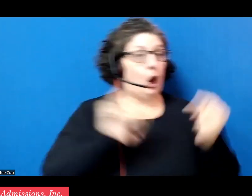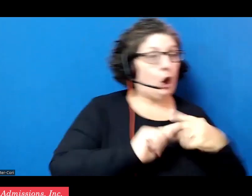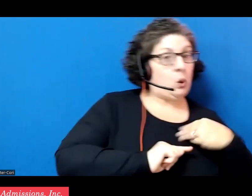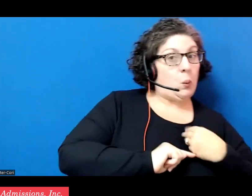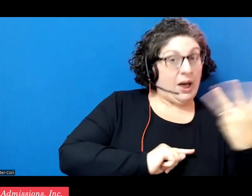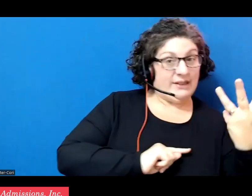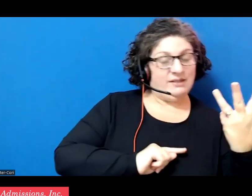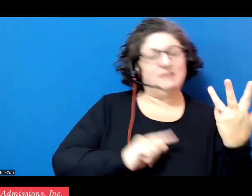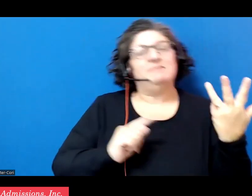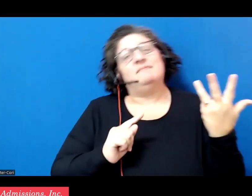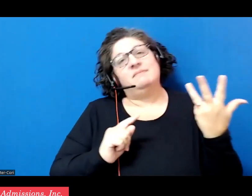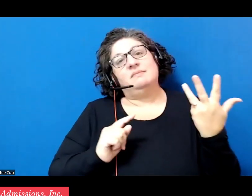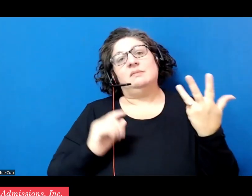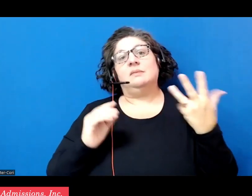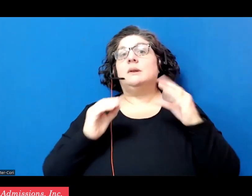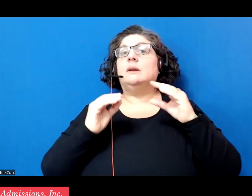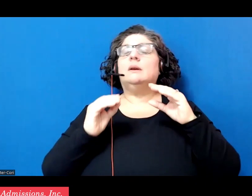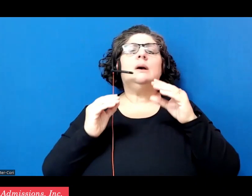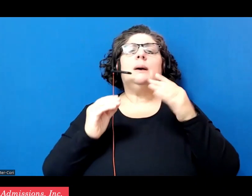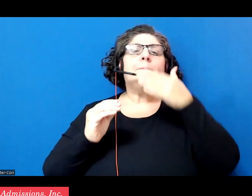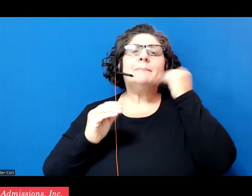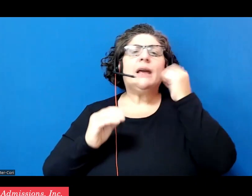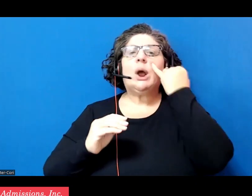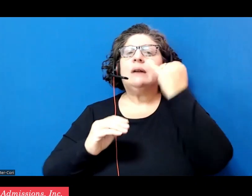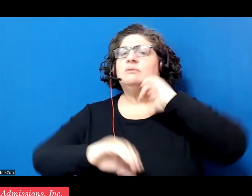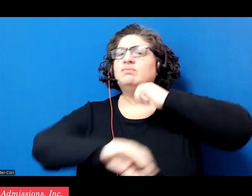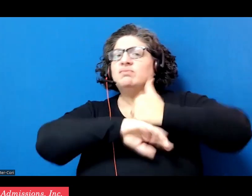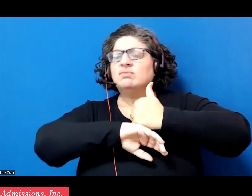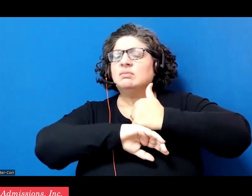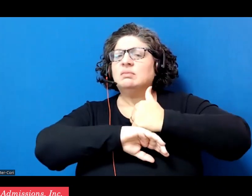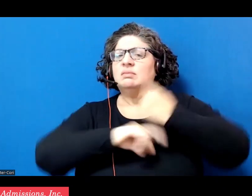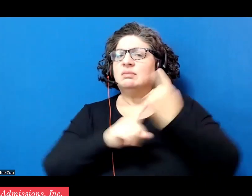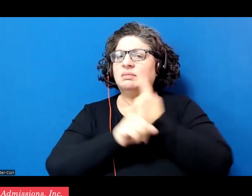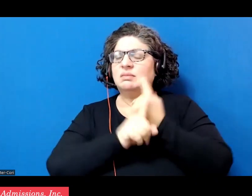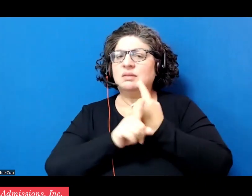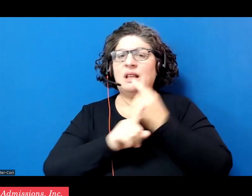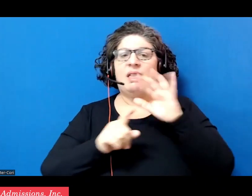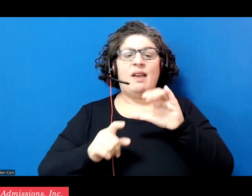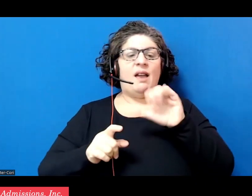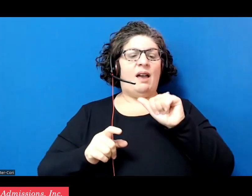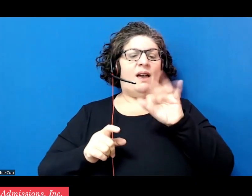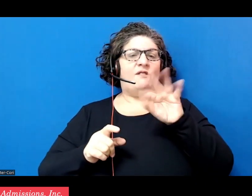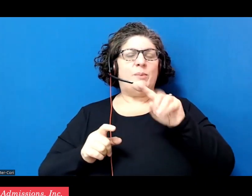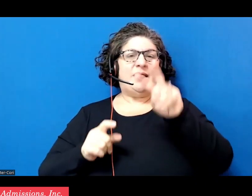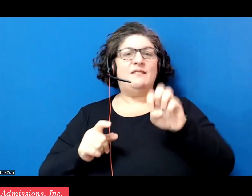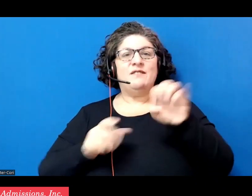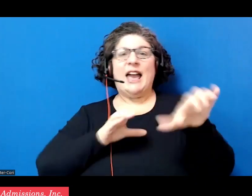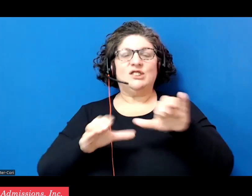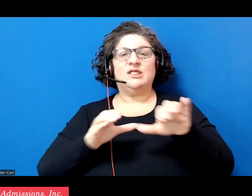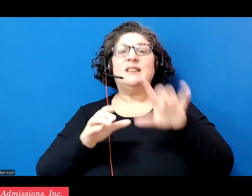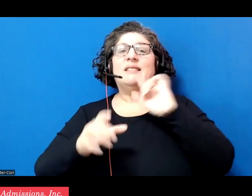And much sounder basis would be that affirmative action is actually a remedy for past discrimination,